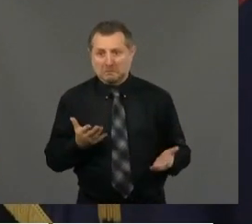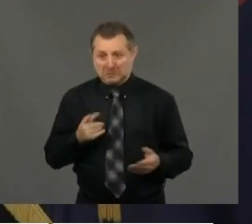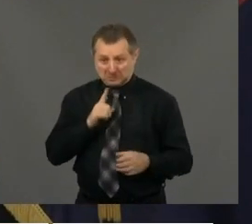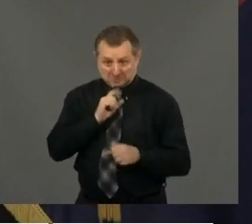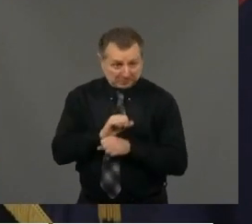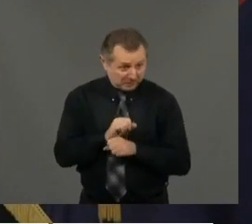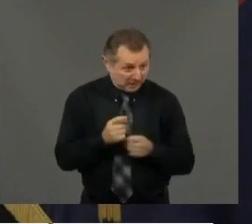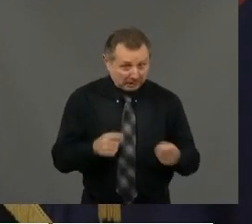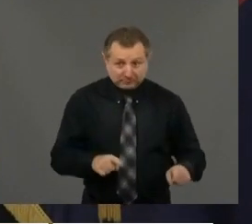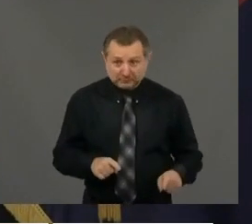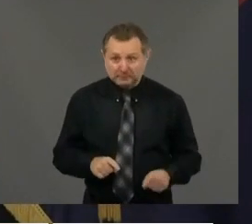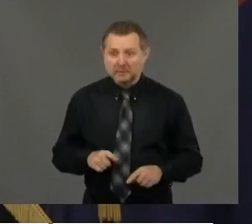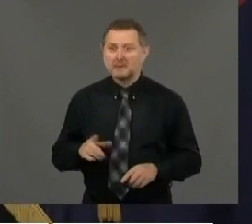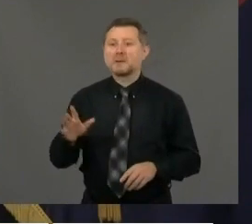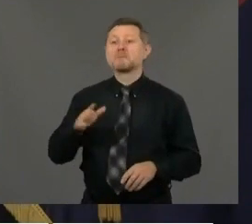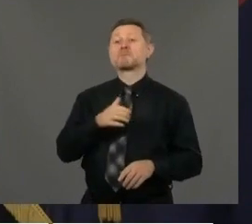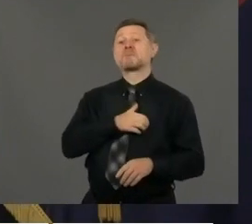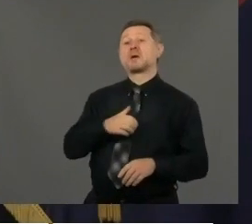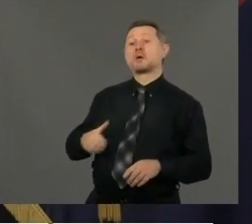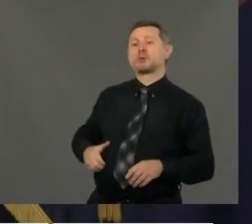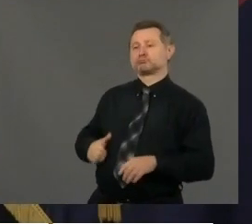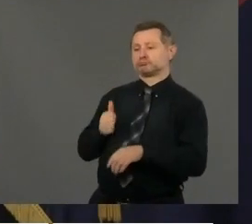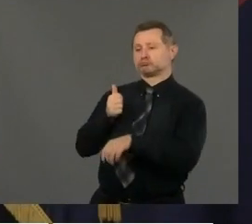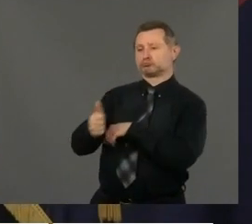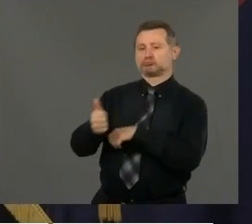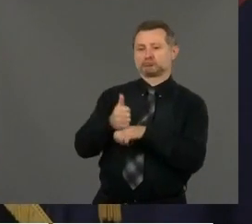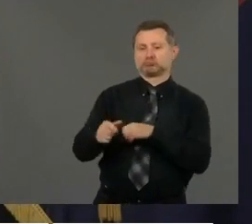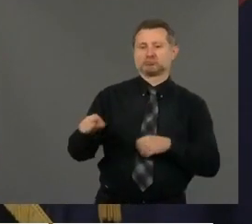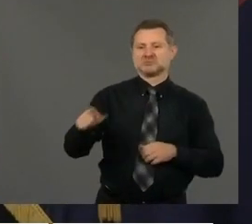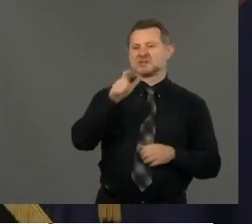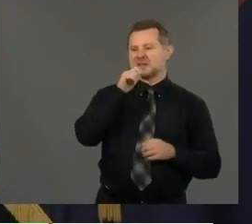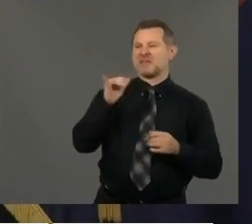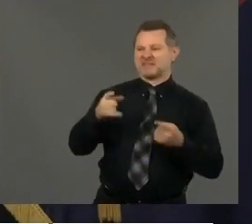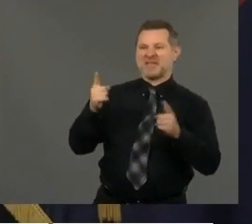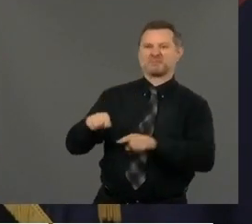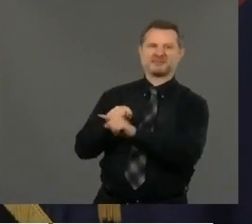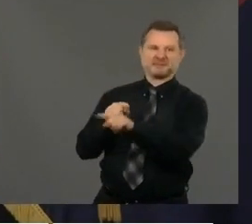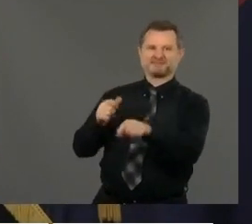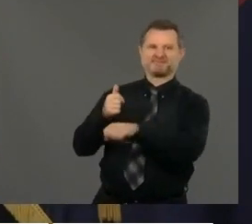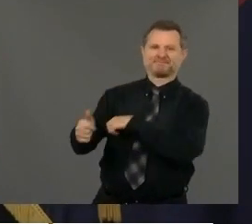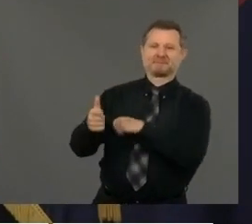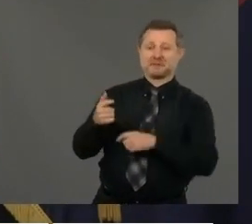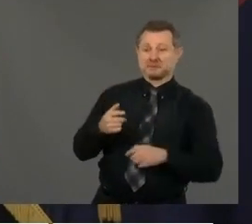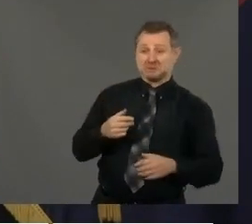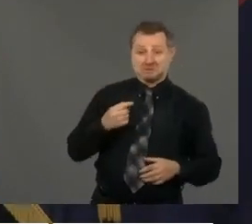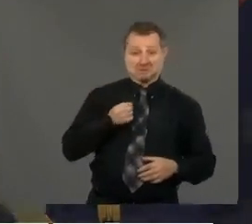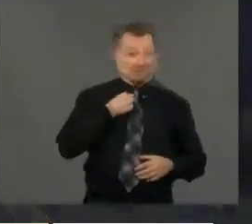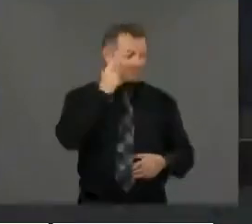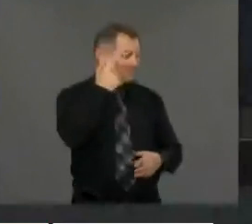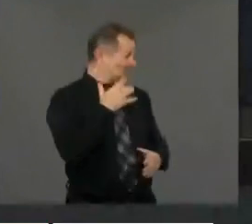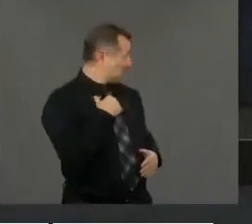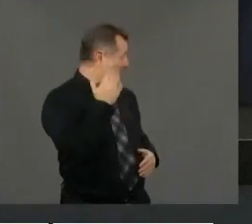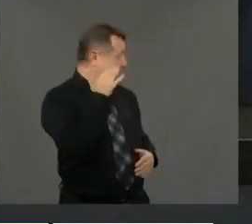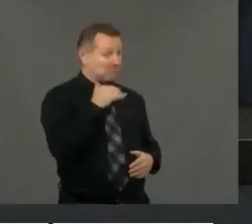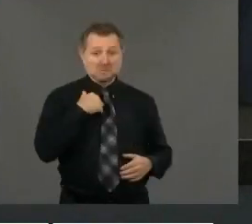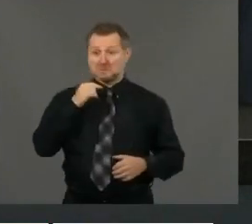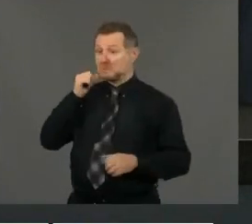AN UPTICK IN THE AVAILABILITY